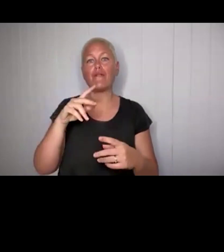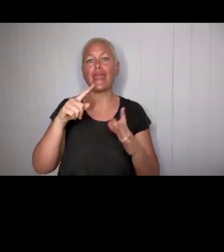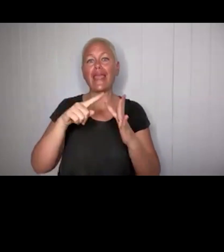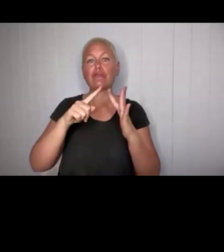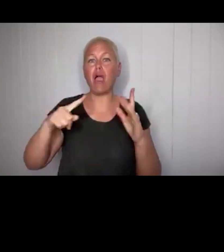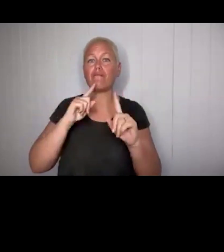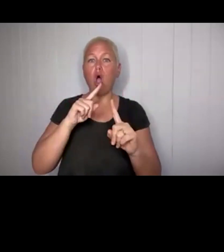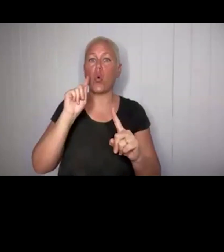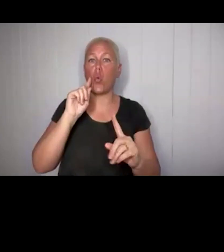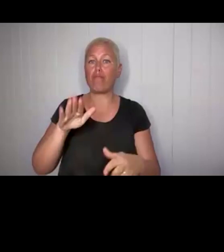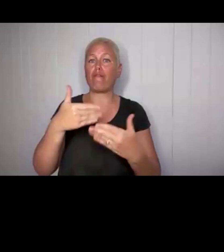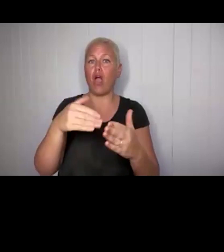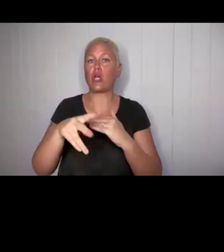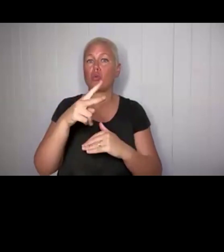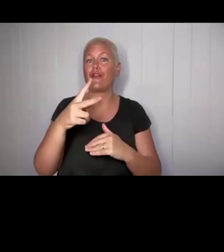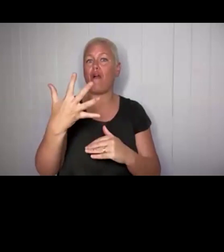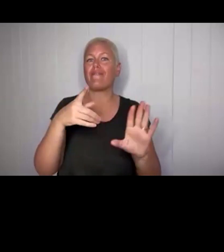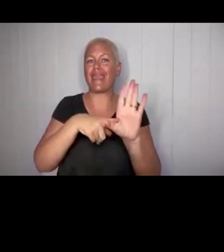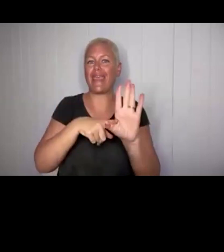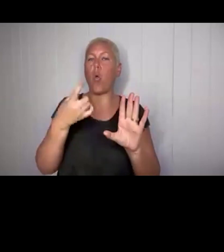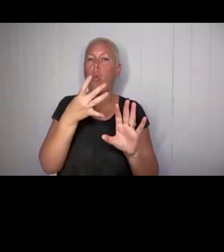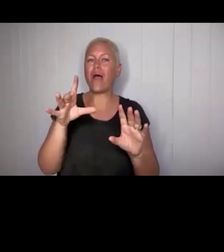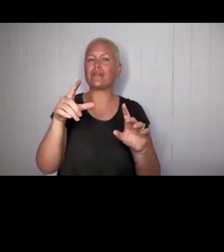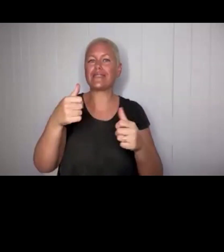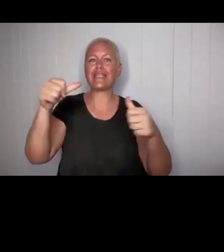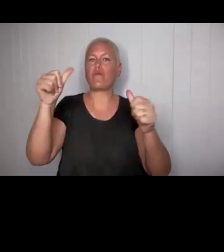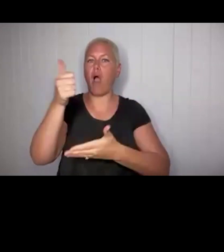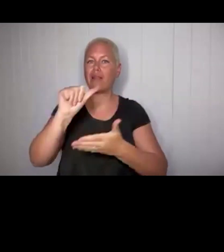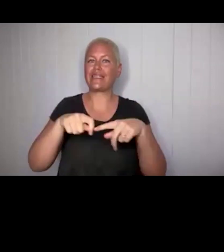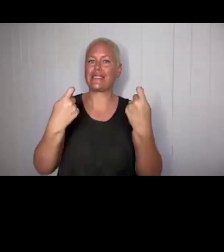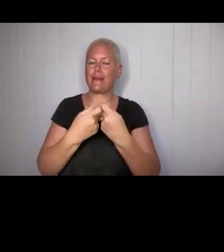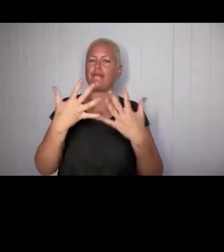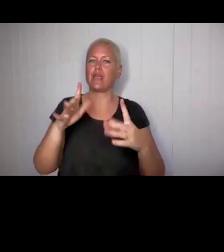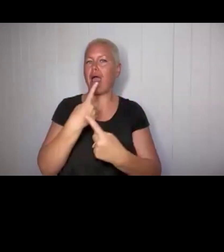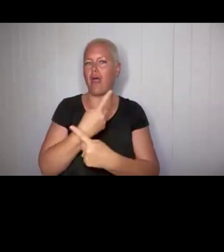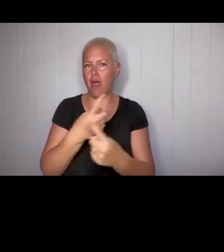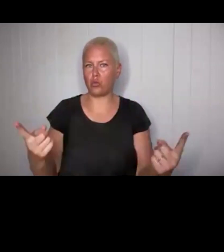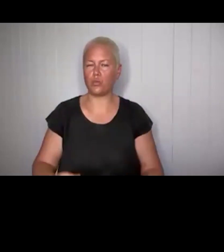the 2025 year, once the successful artistic team is announced.